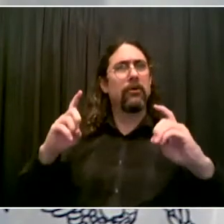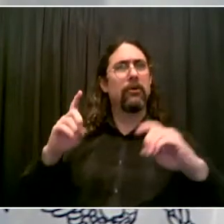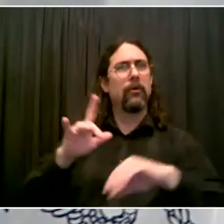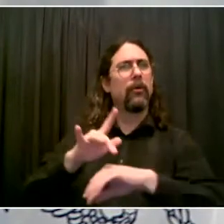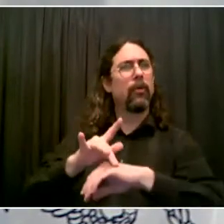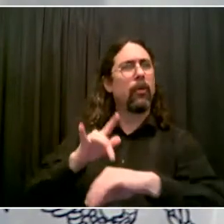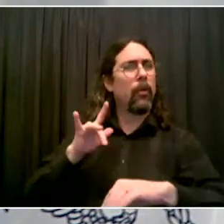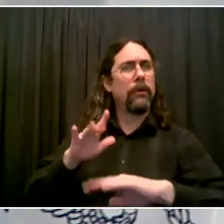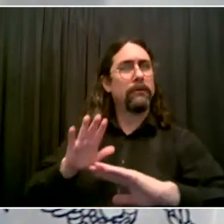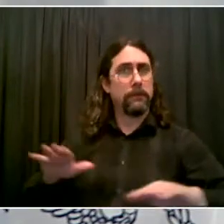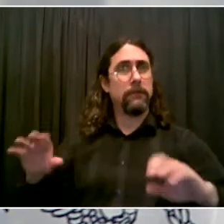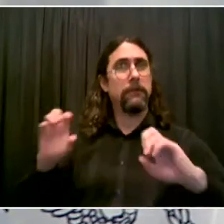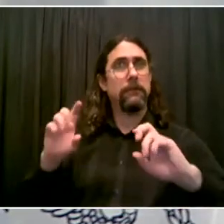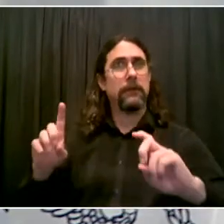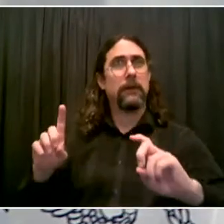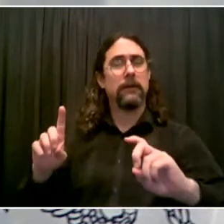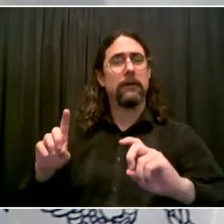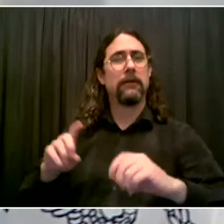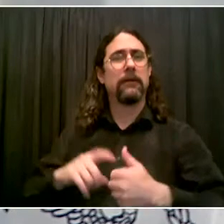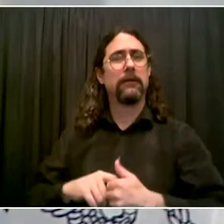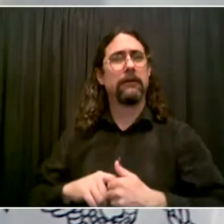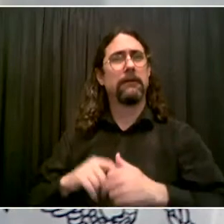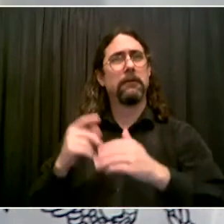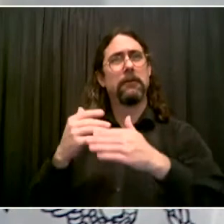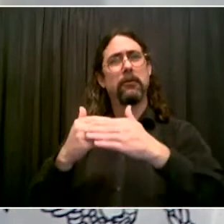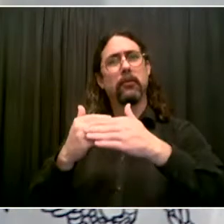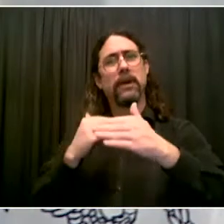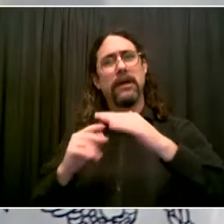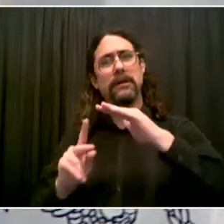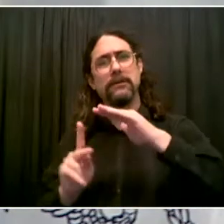EDUCATION. WE ANNOUNCED THE THREE CASE